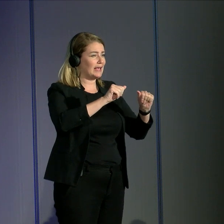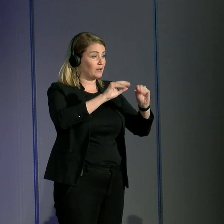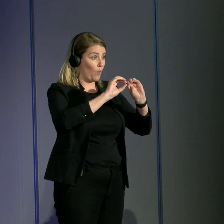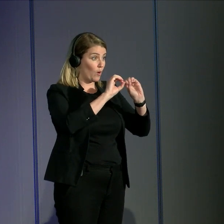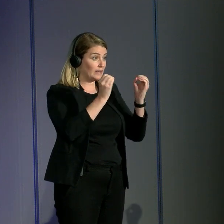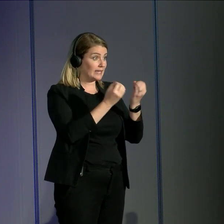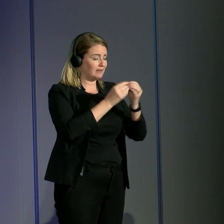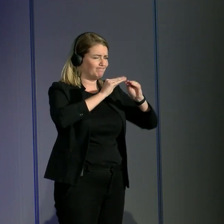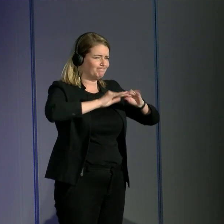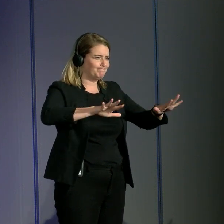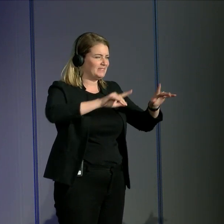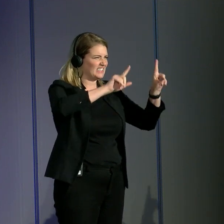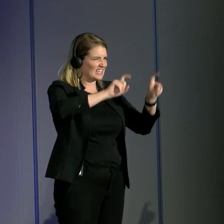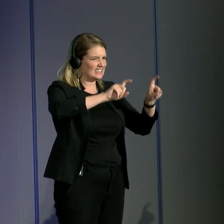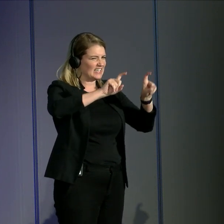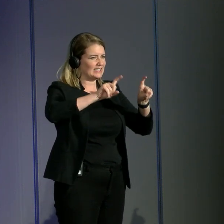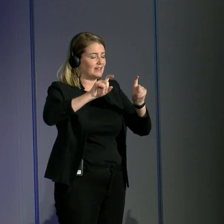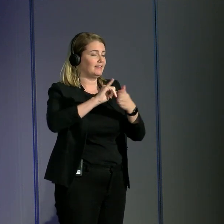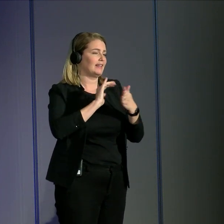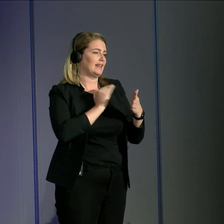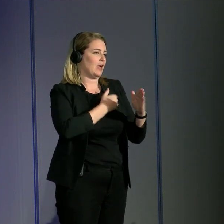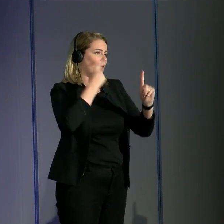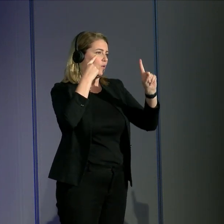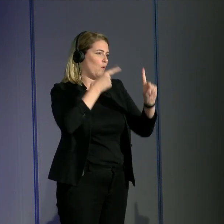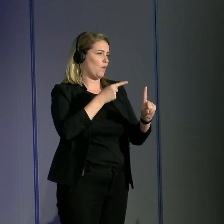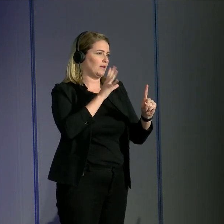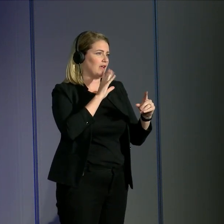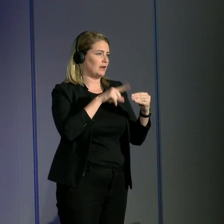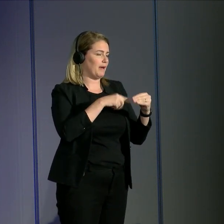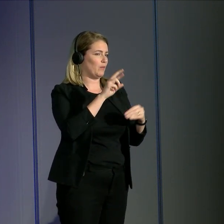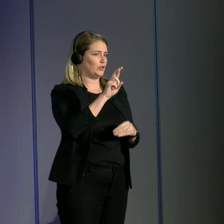And that is really the goal here when we're talking about Return on Accessibility, it's